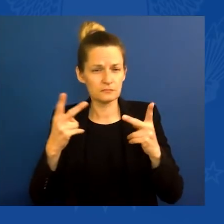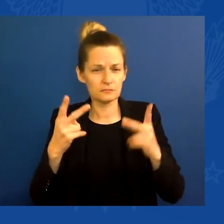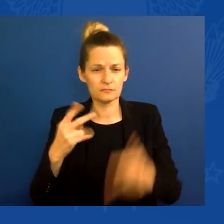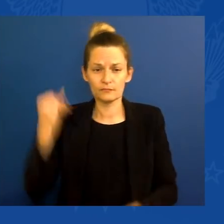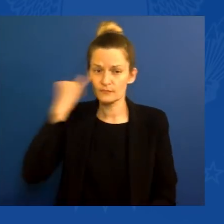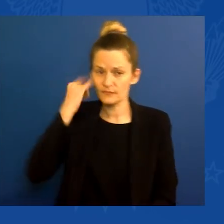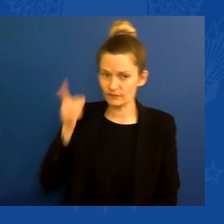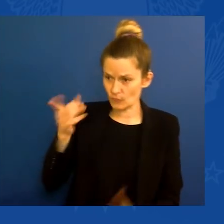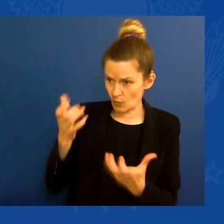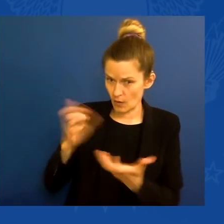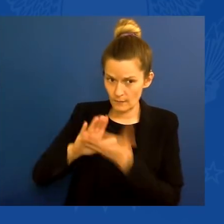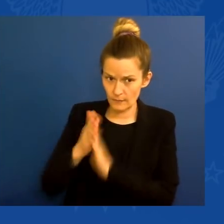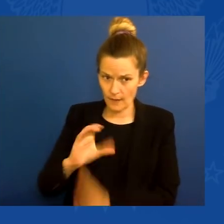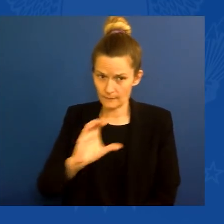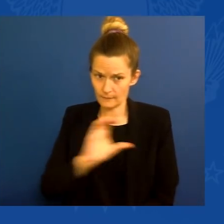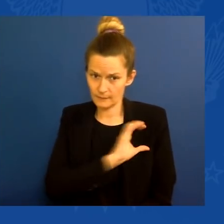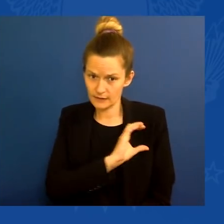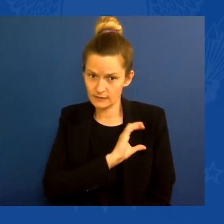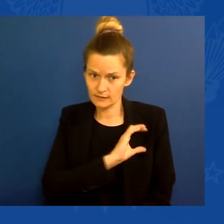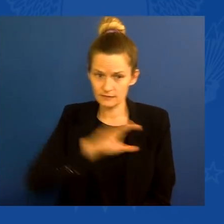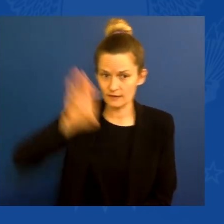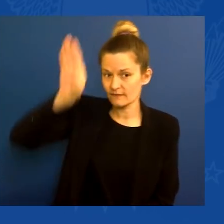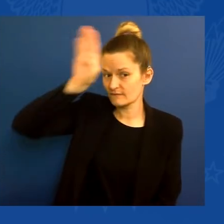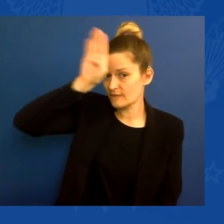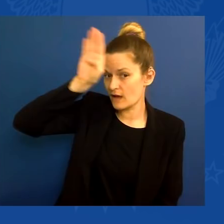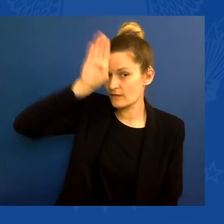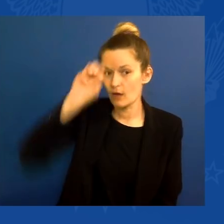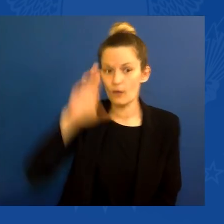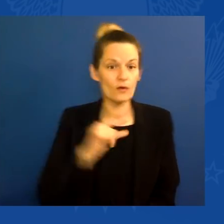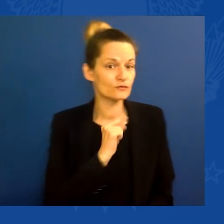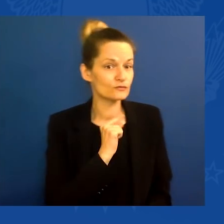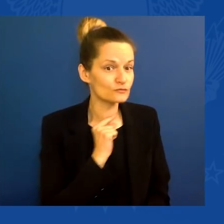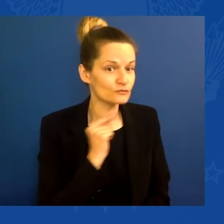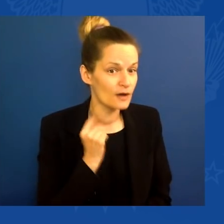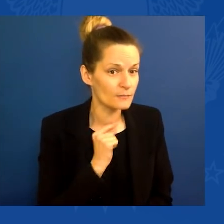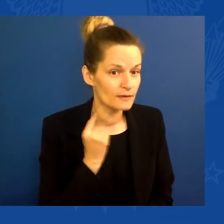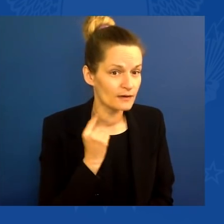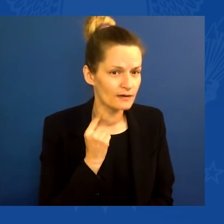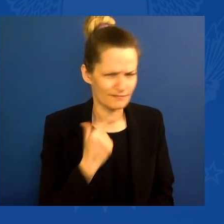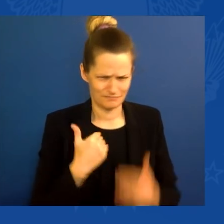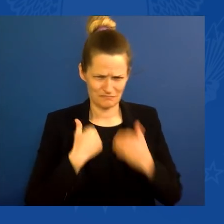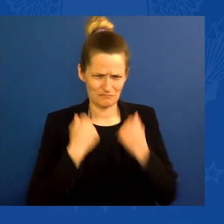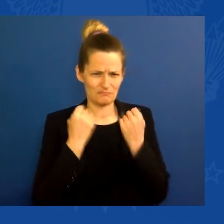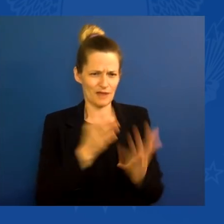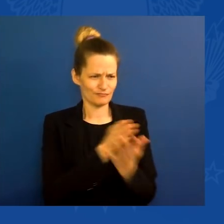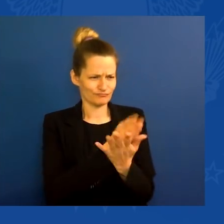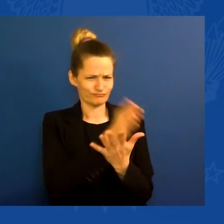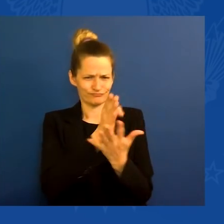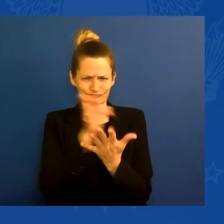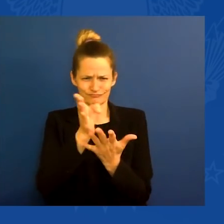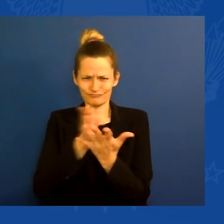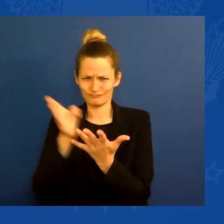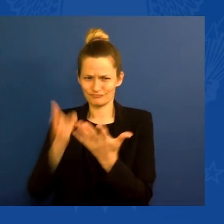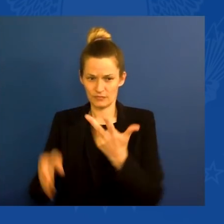I wasn't qualified for any of them, so here I am. But all kidding aside, we expect so much